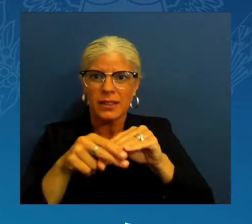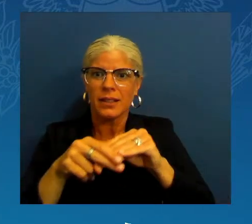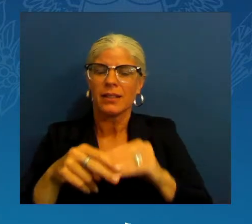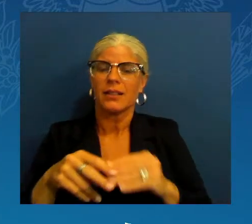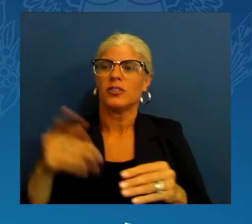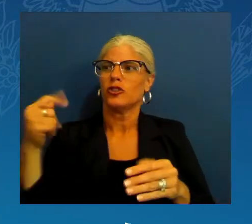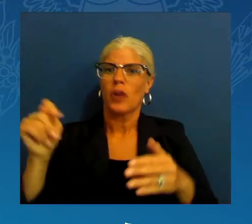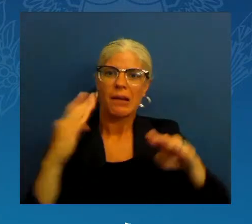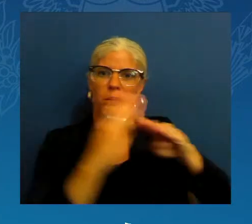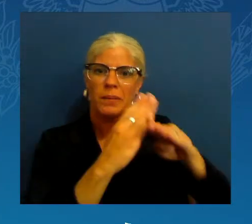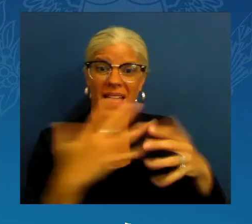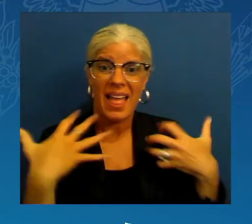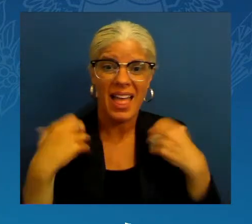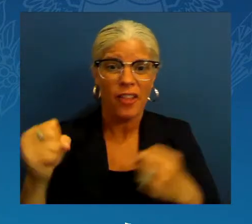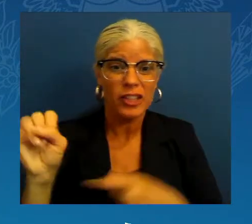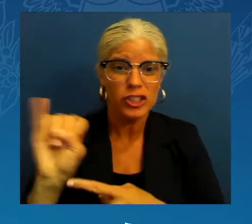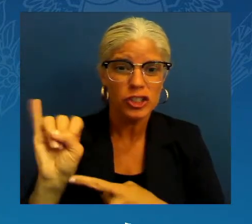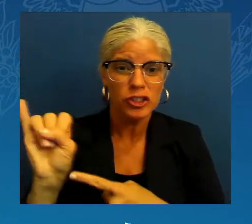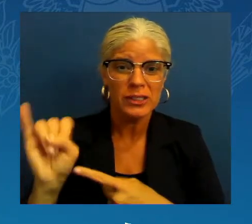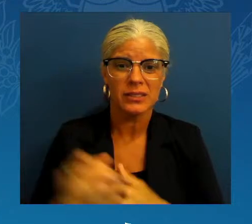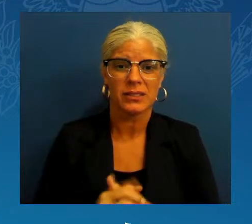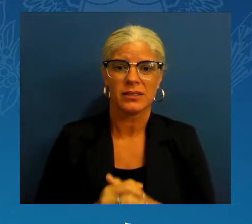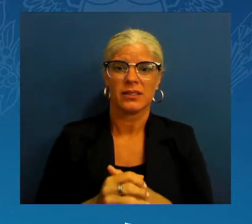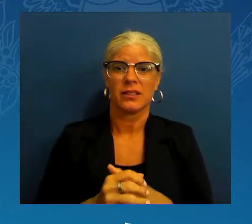Audience: Yeah. The Vice President: Denying children with asthma,